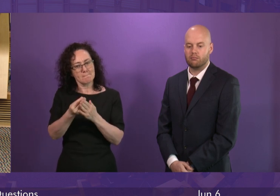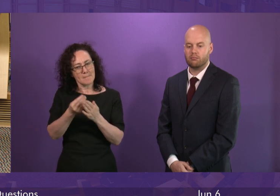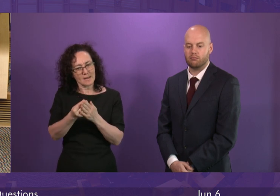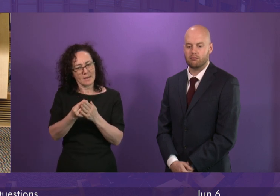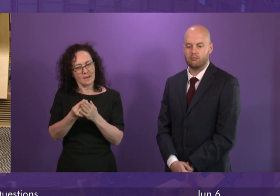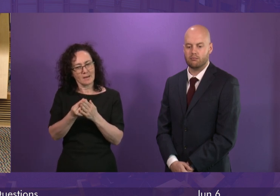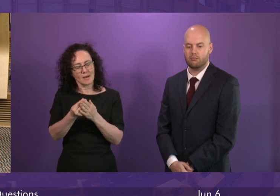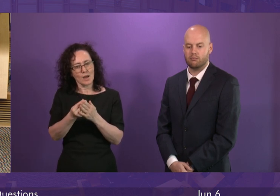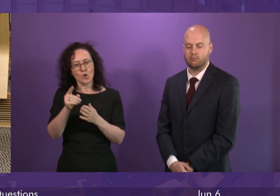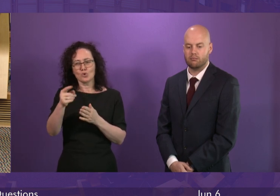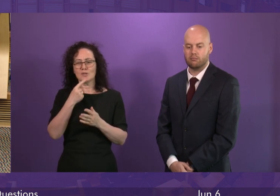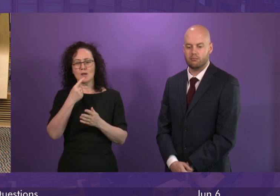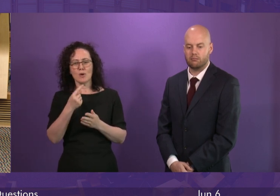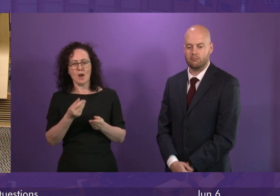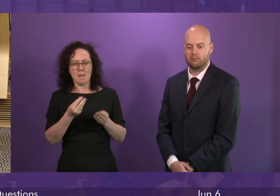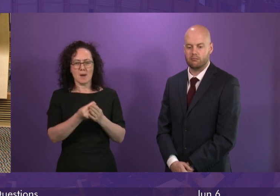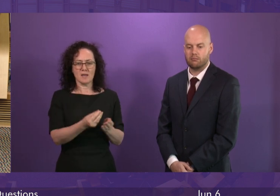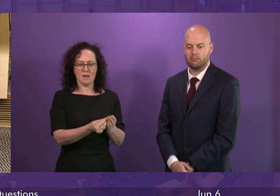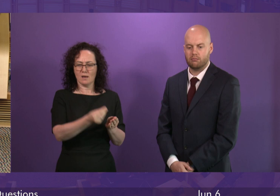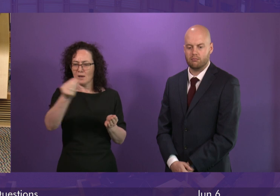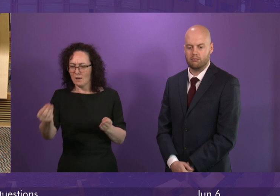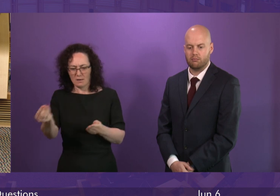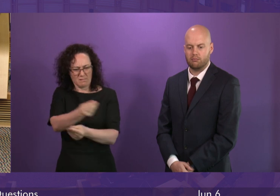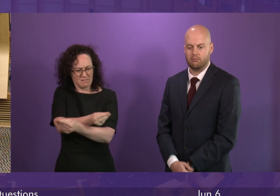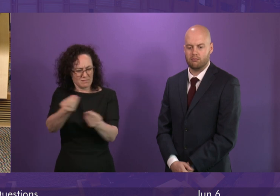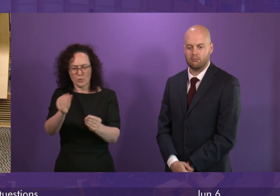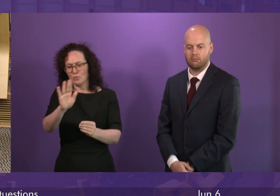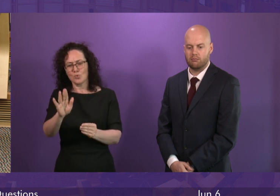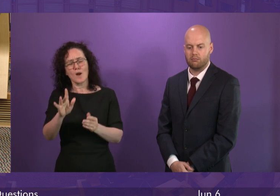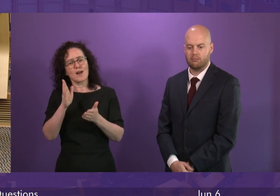across the concept of partnership that lies at the heart of the integration of health